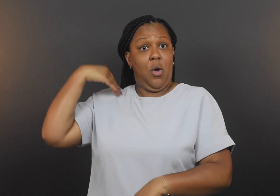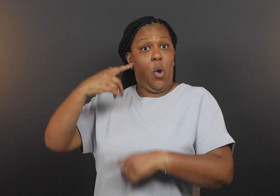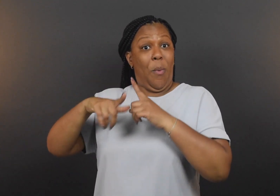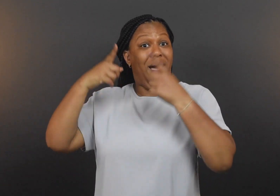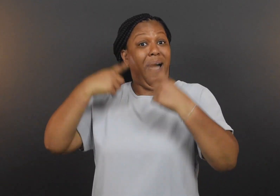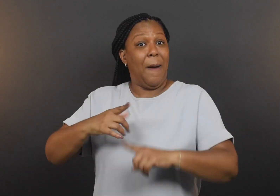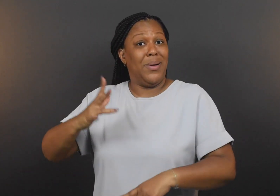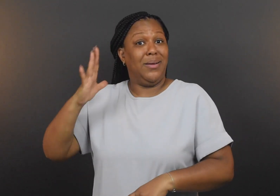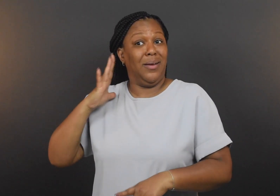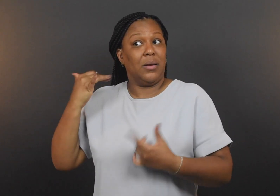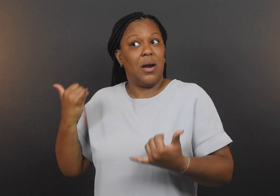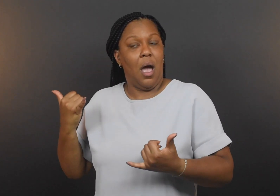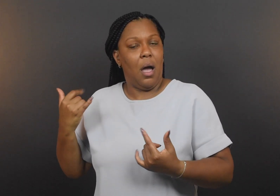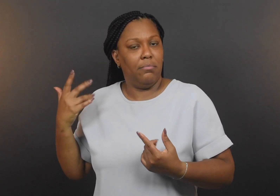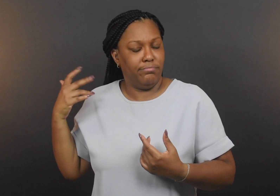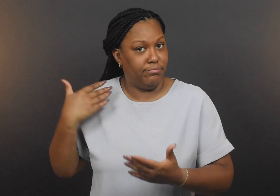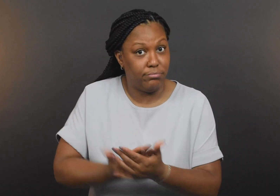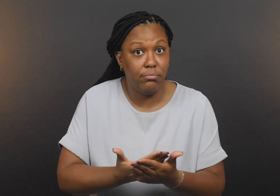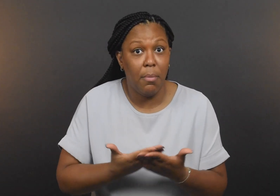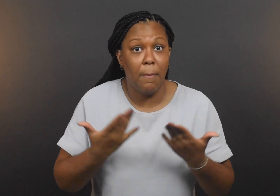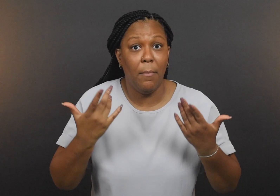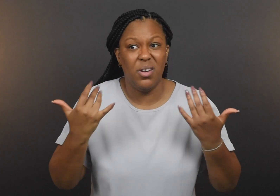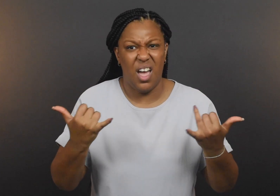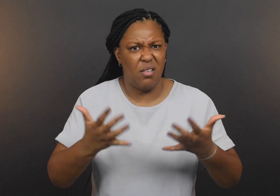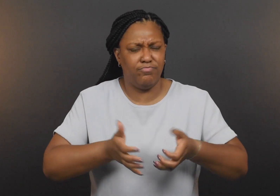with what has happened since. It’s been a lot.”